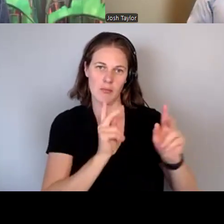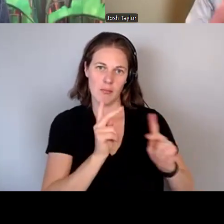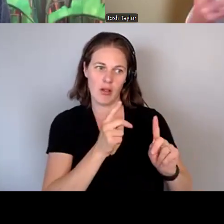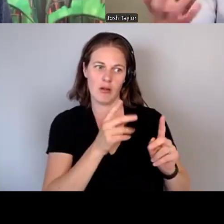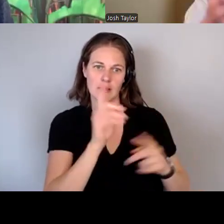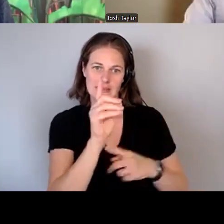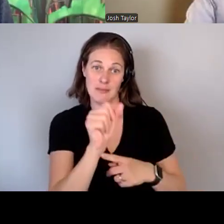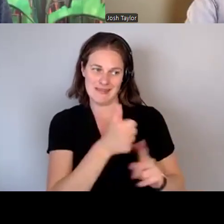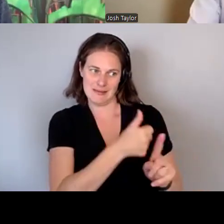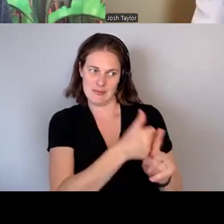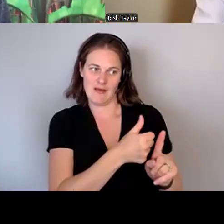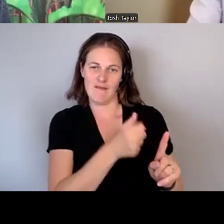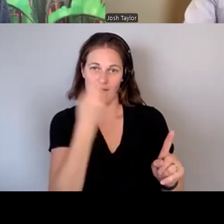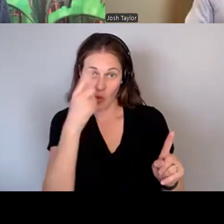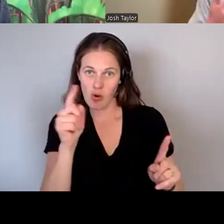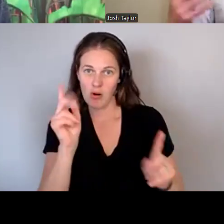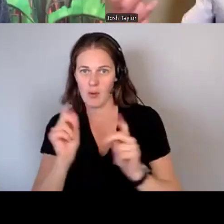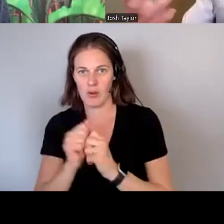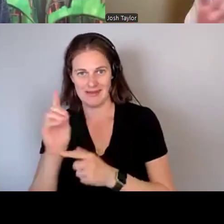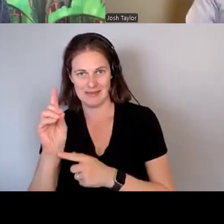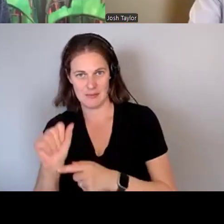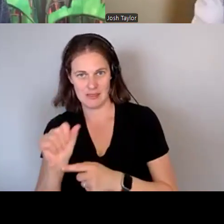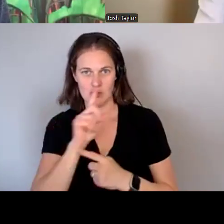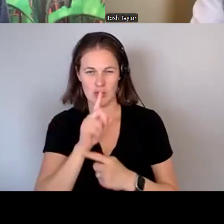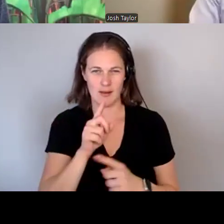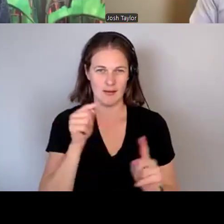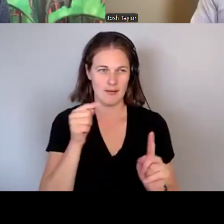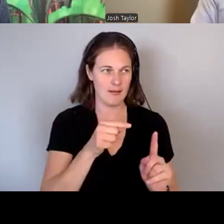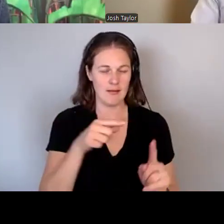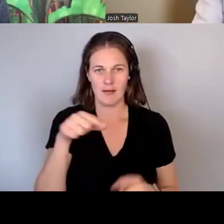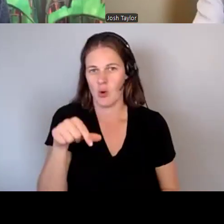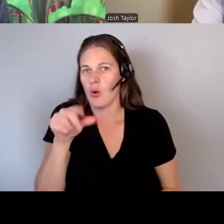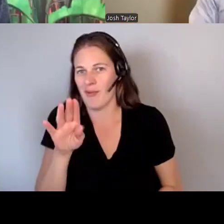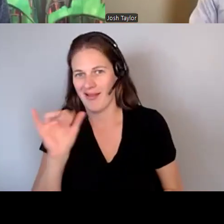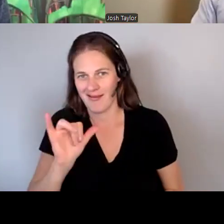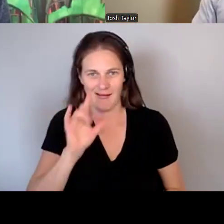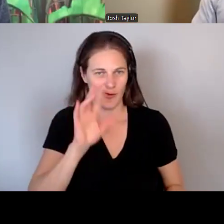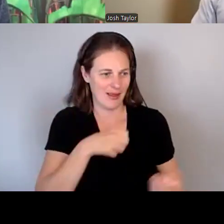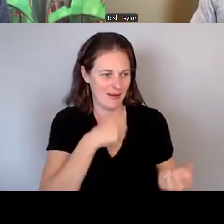to really kind of orient, and I almost think of kind of point-guarding or quarterbacking and just kind of helping direct folks with disabilities